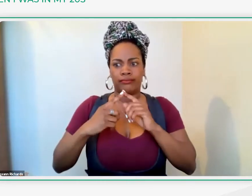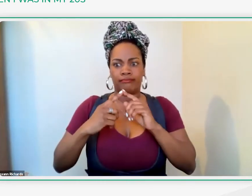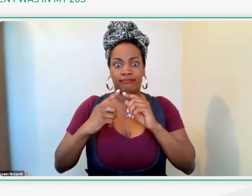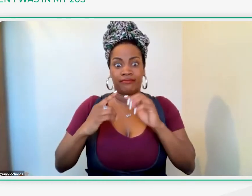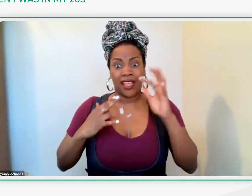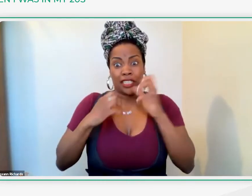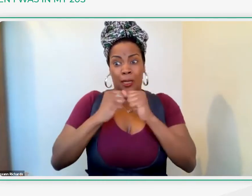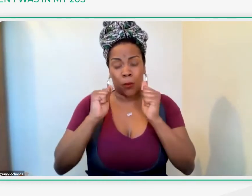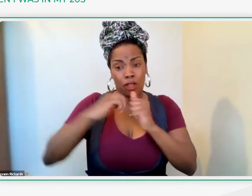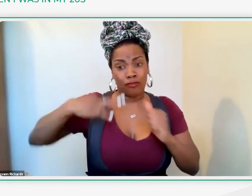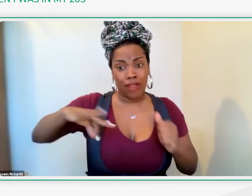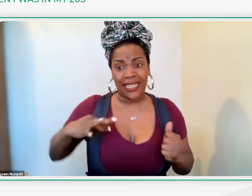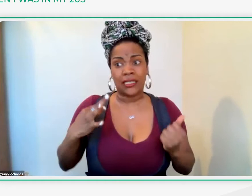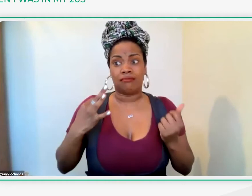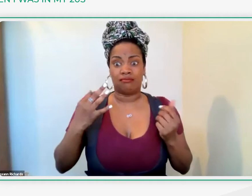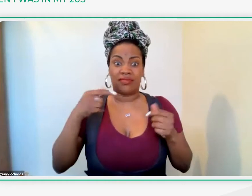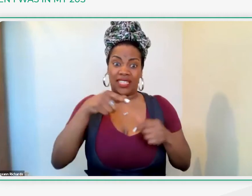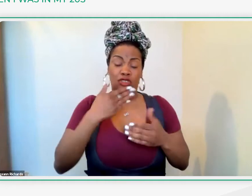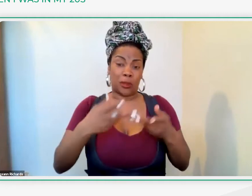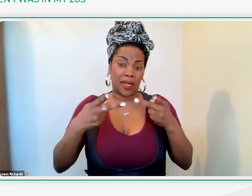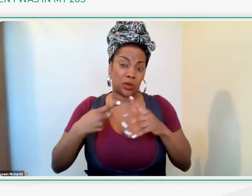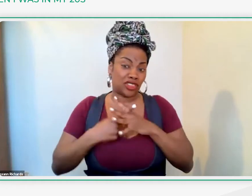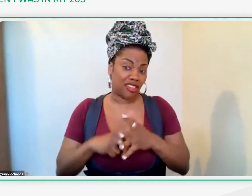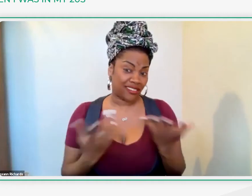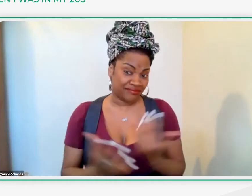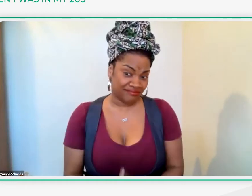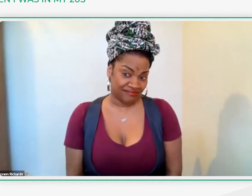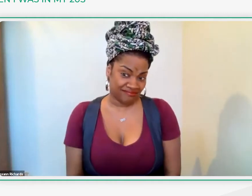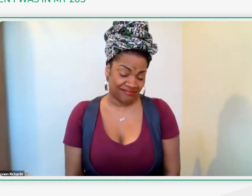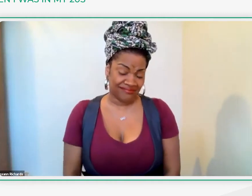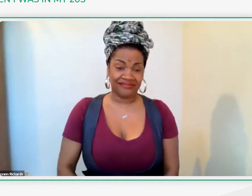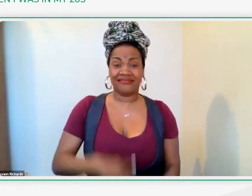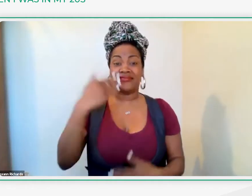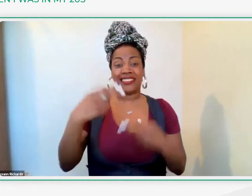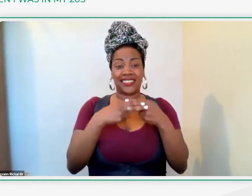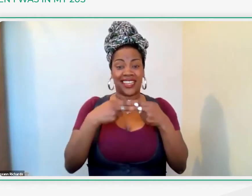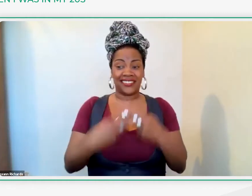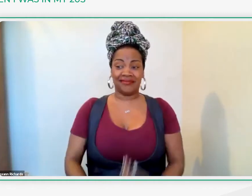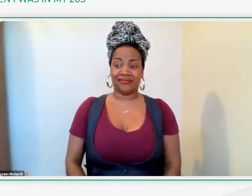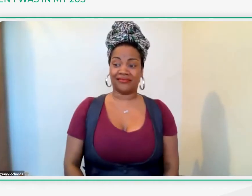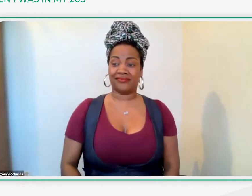You want to help your children to build their credit, and this is honestly a great place